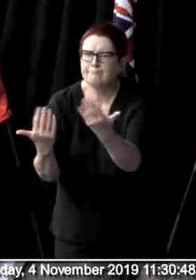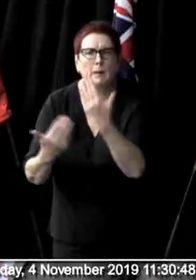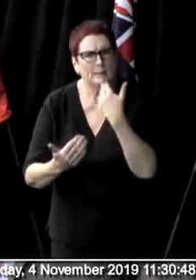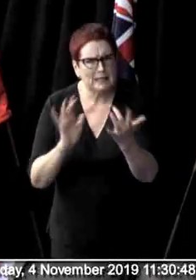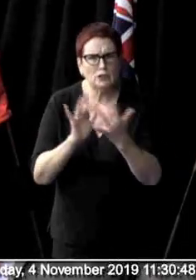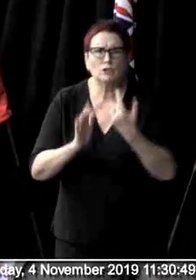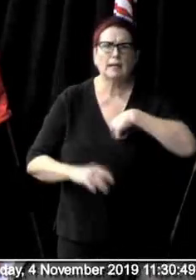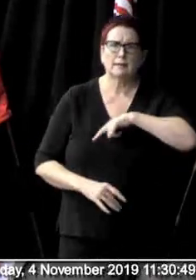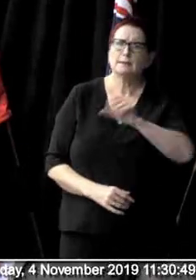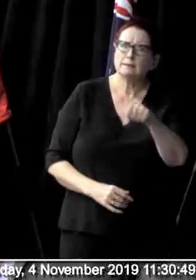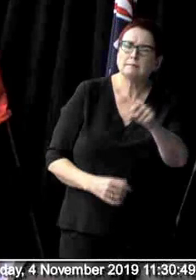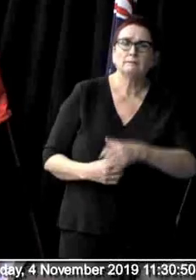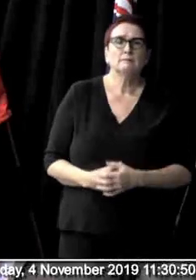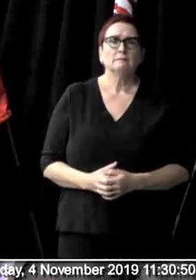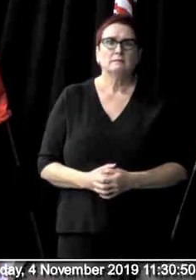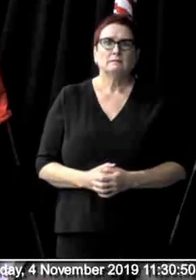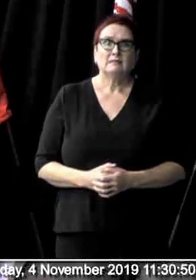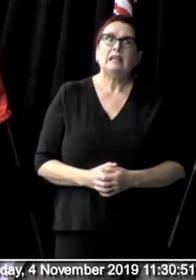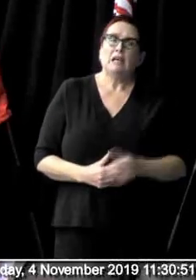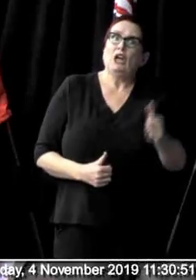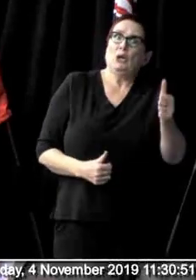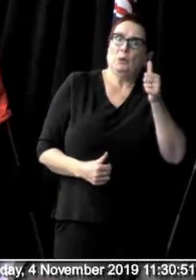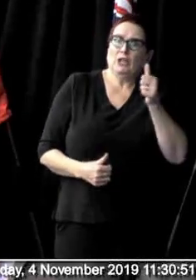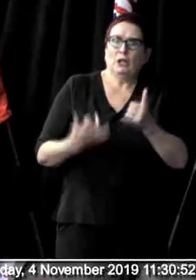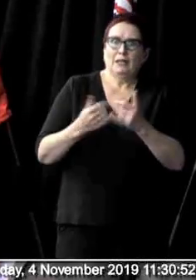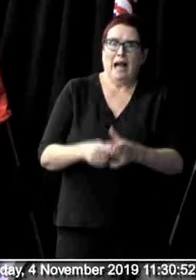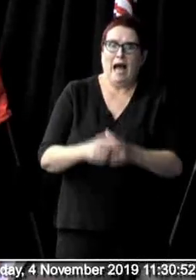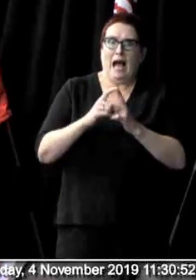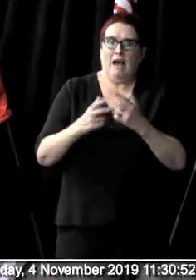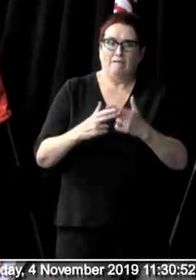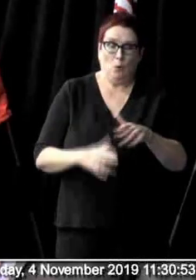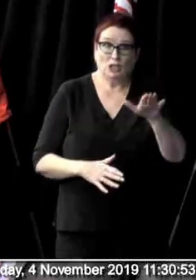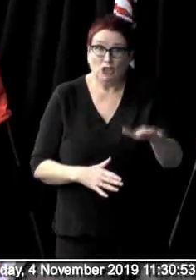We also understand it can be a big ask for a child or a young person to participate